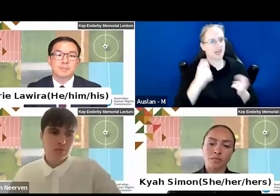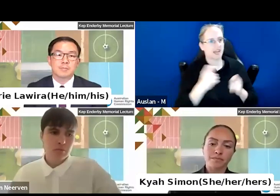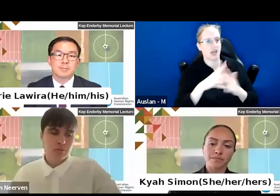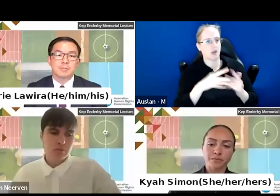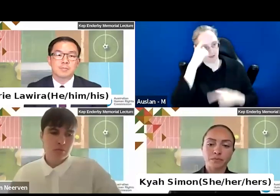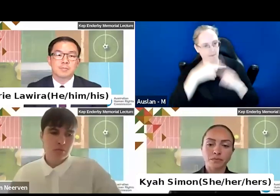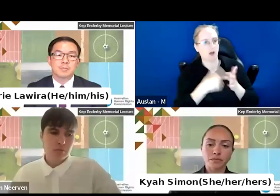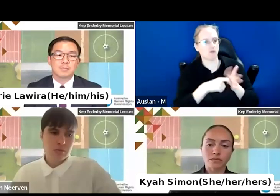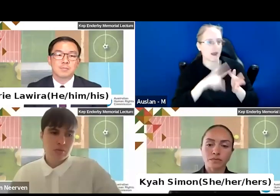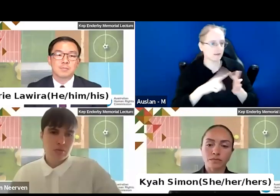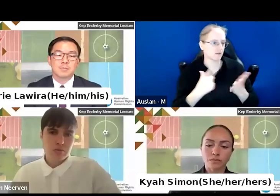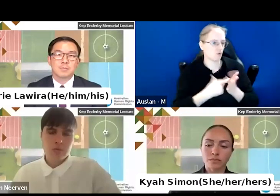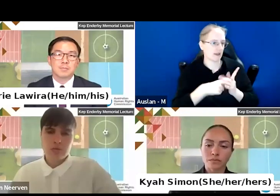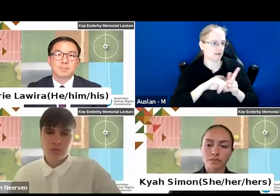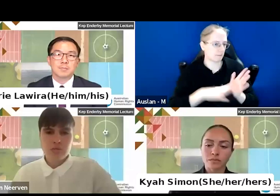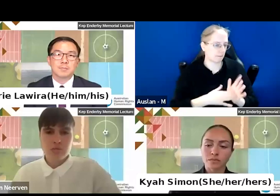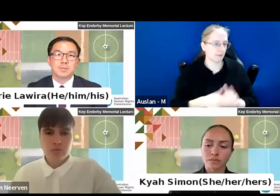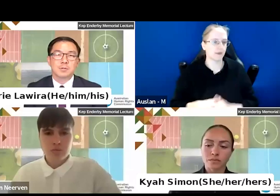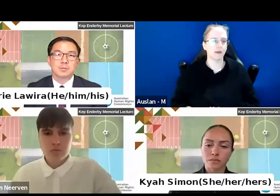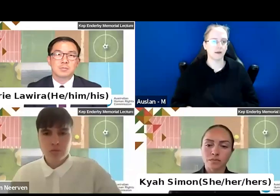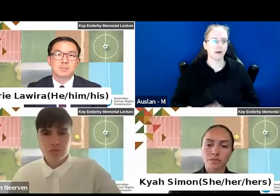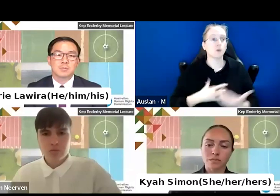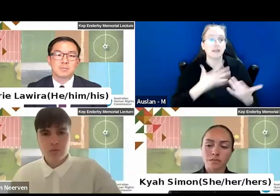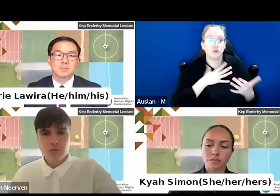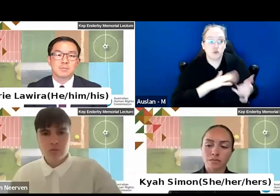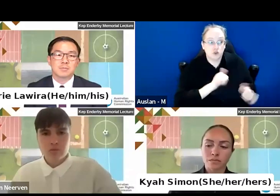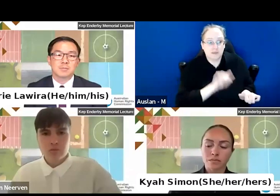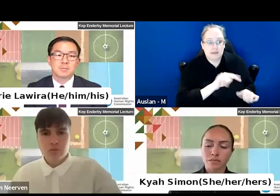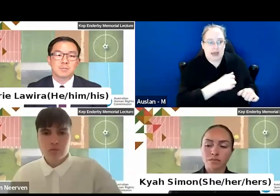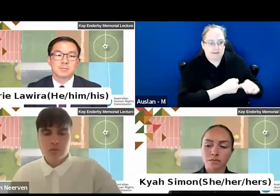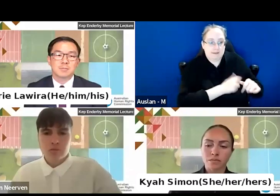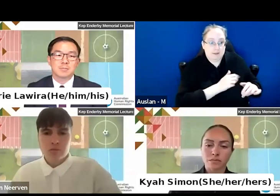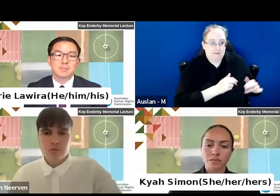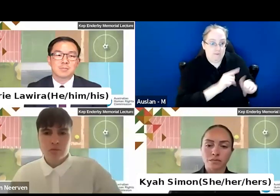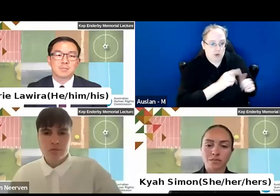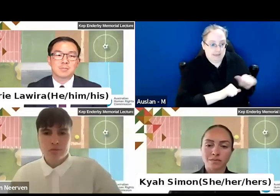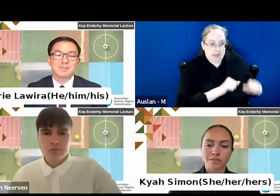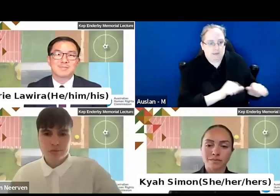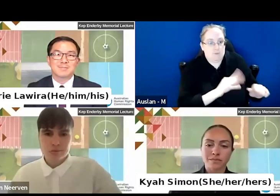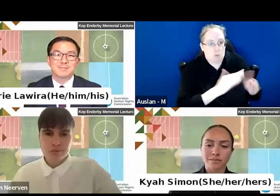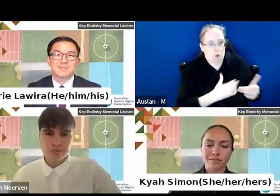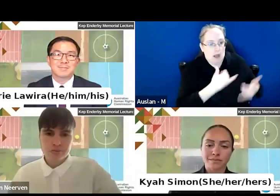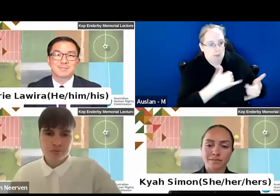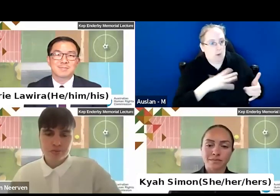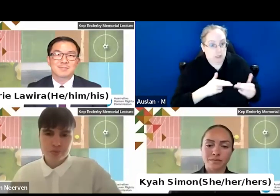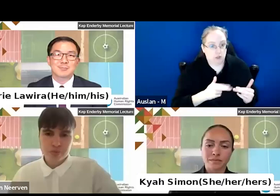narrative to leverage on the work that was done during the World Cup. I personally tried to convince a number of other sporting organizations to conduct